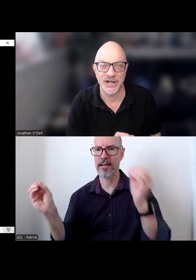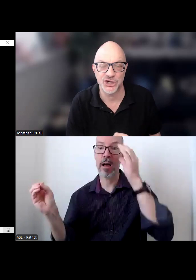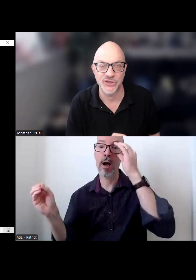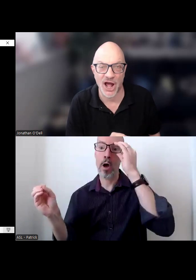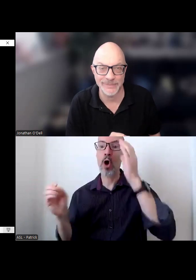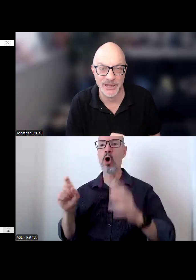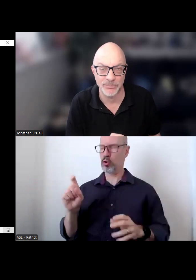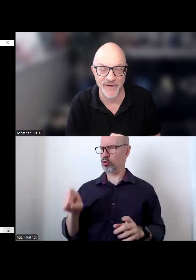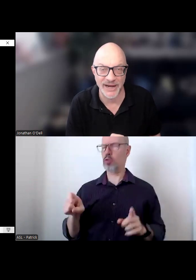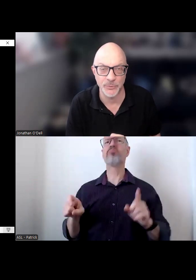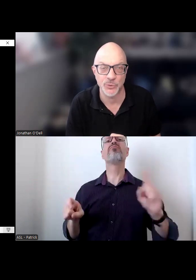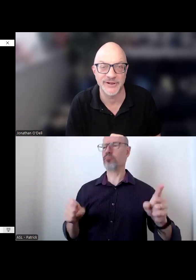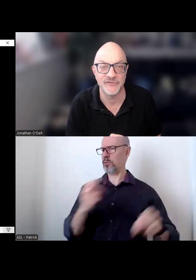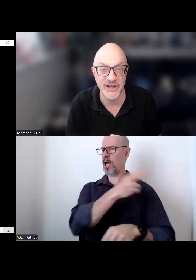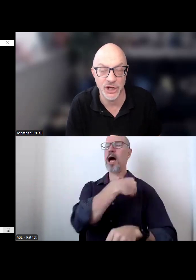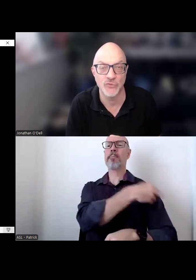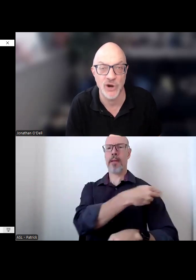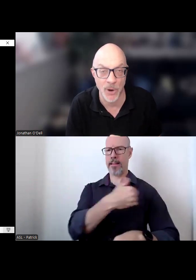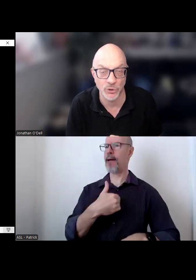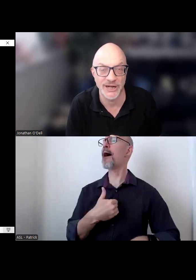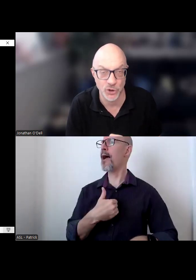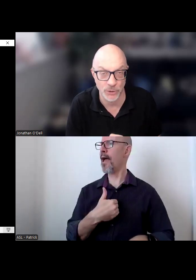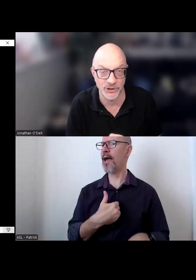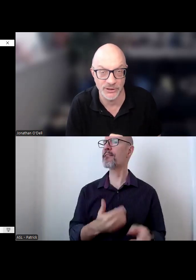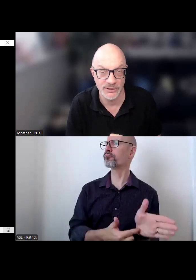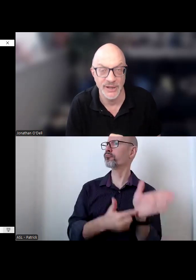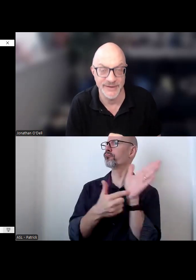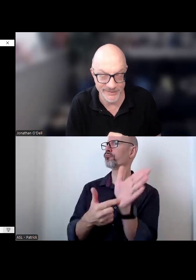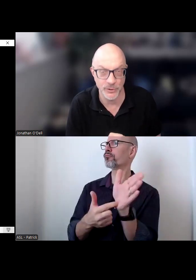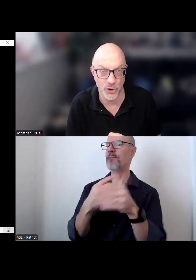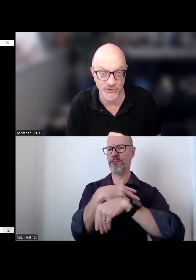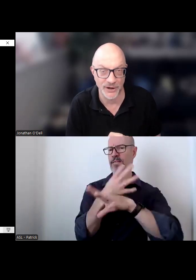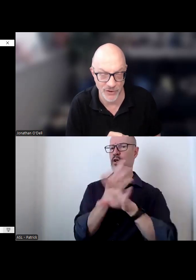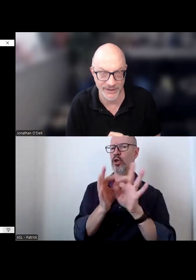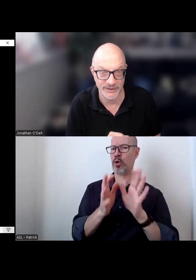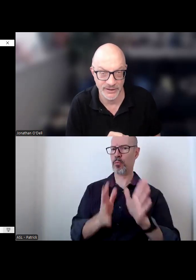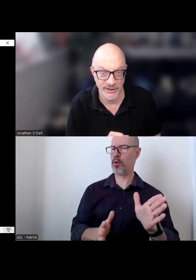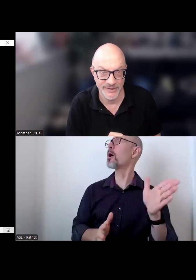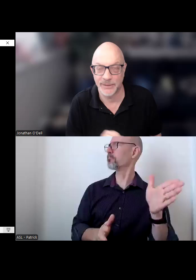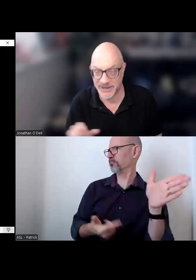loss, should be using the accommodation the hospital provided, which was a video Yes, you heard that right.